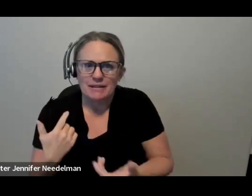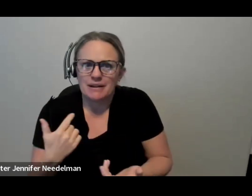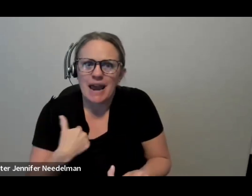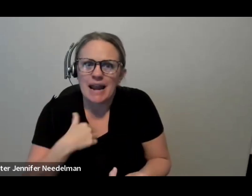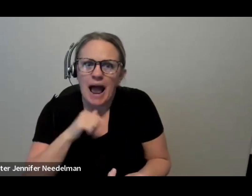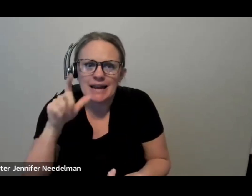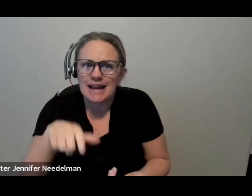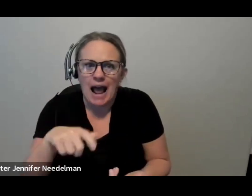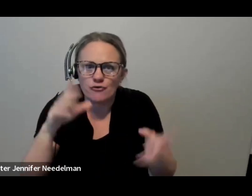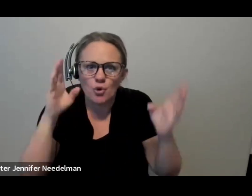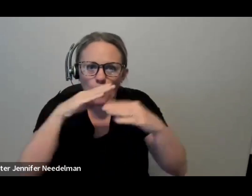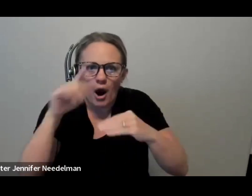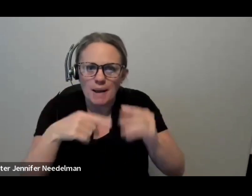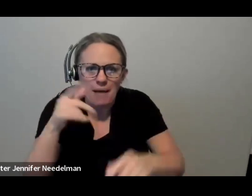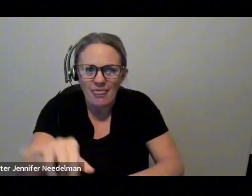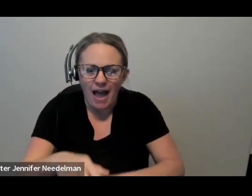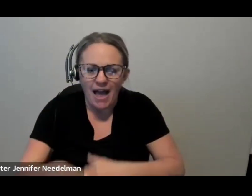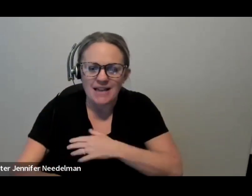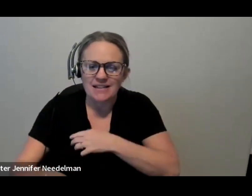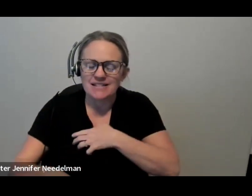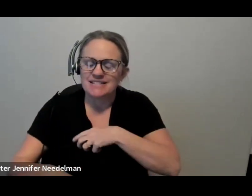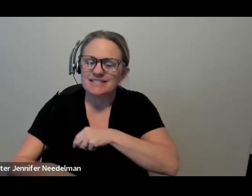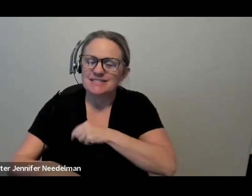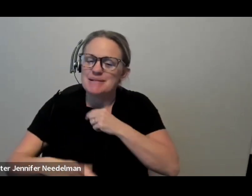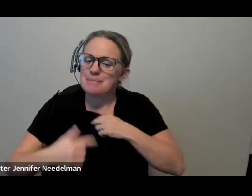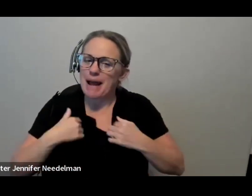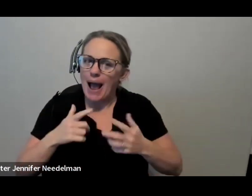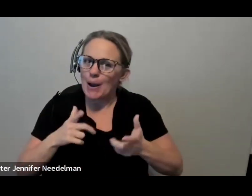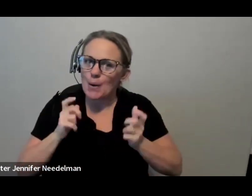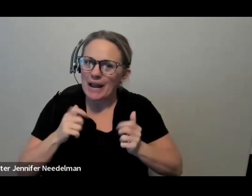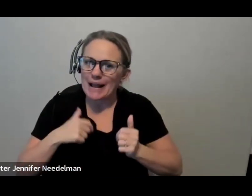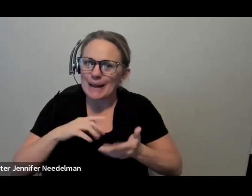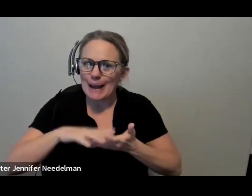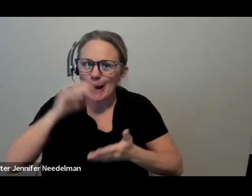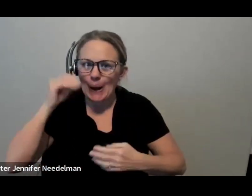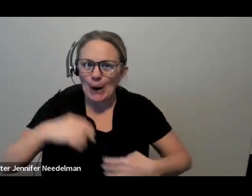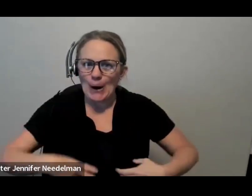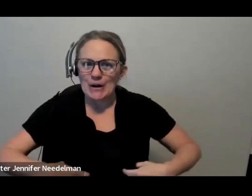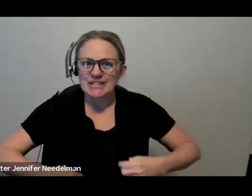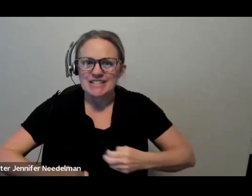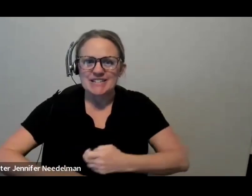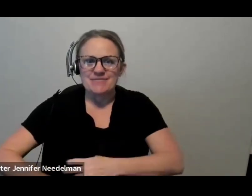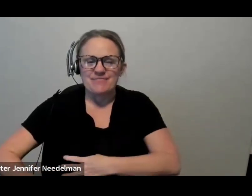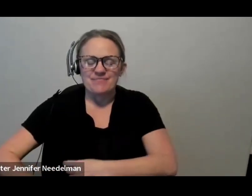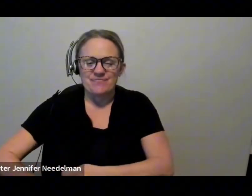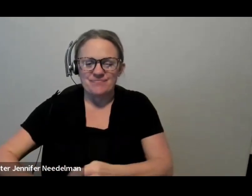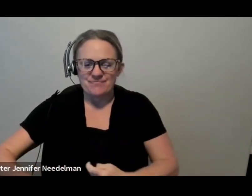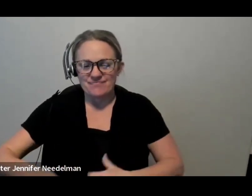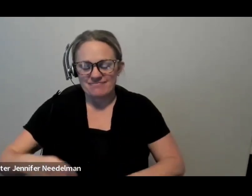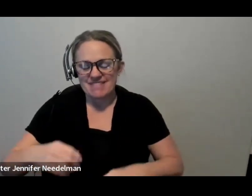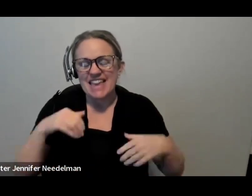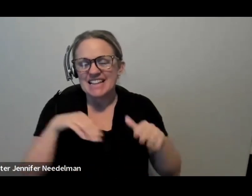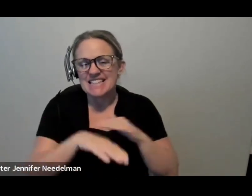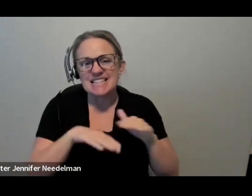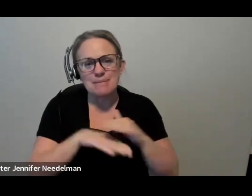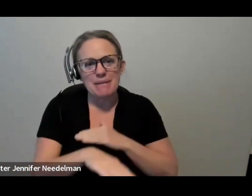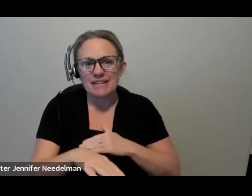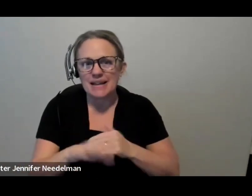But I quickly learned that accessibility really like it actually is everyone's responsibility, right?